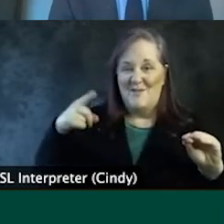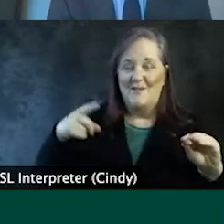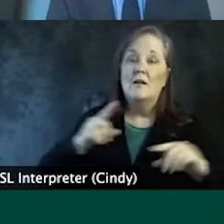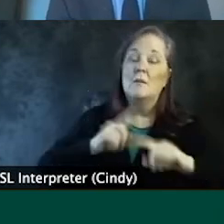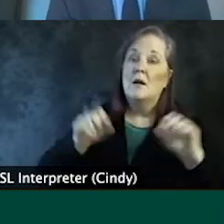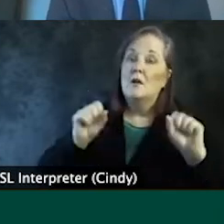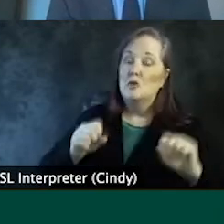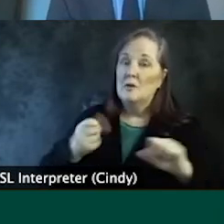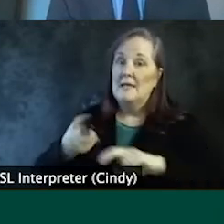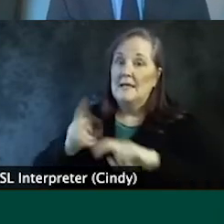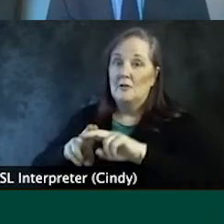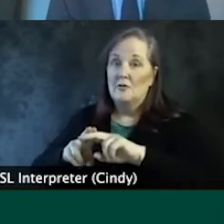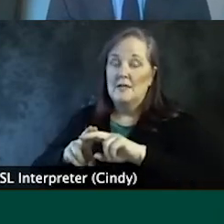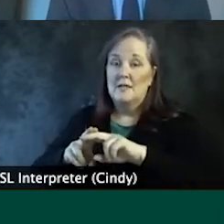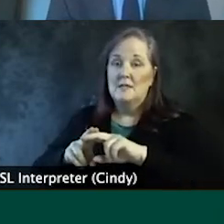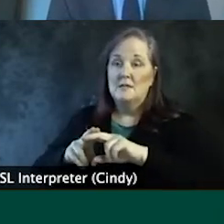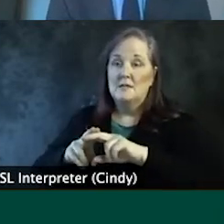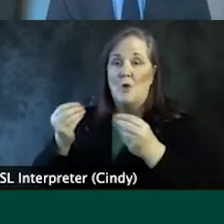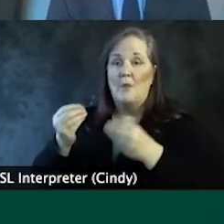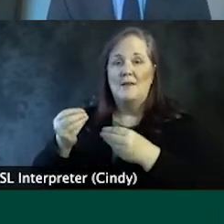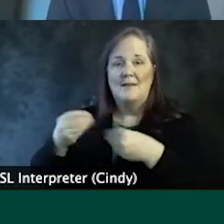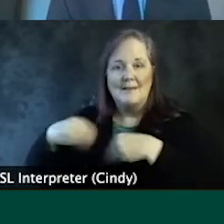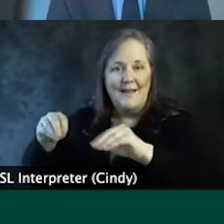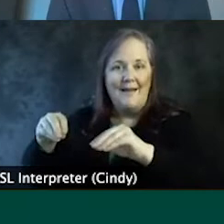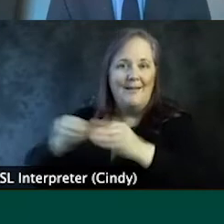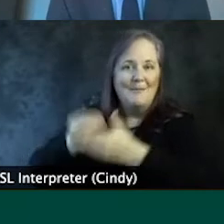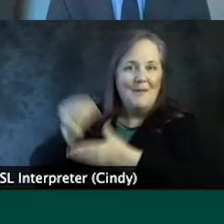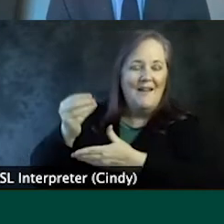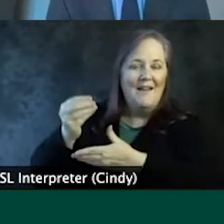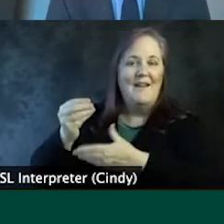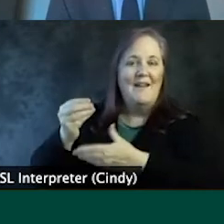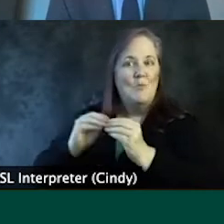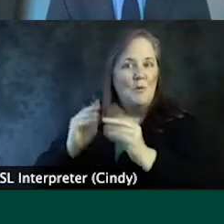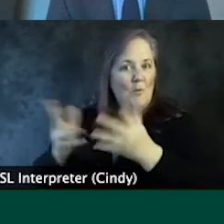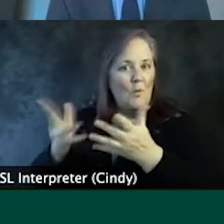or various rulemaking bodies like the Board of Equalization or county assessors. Thank you.